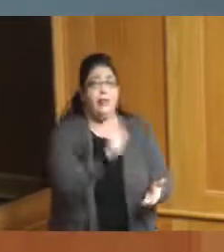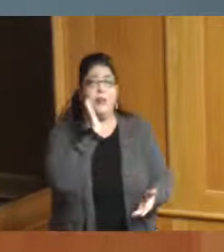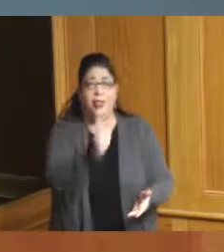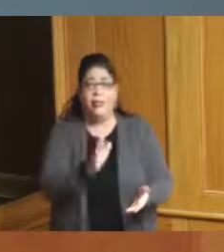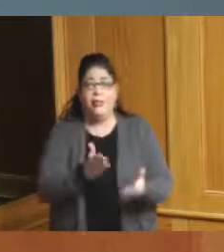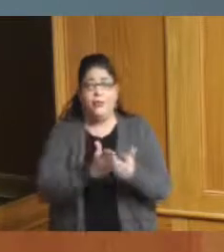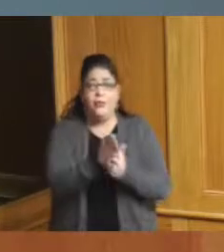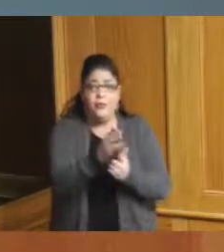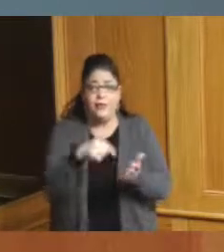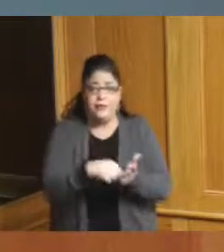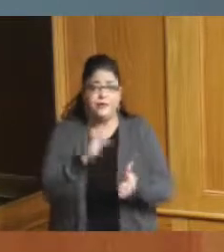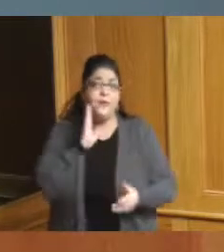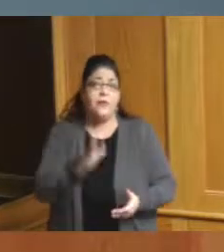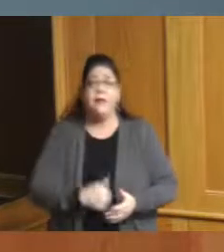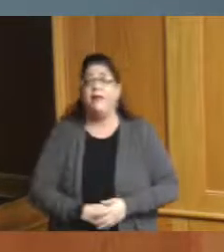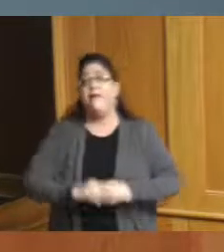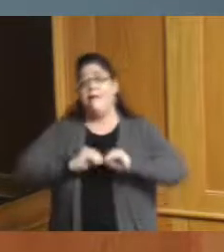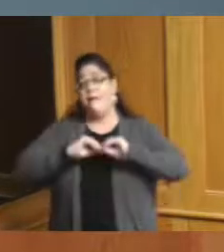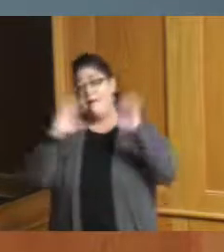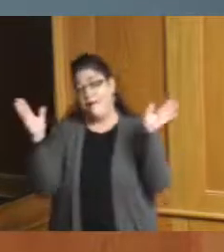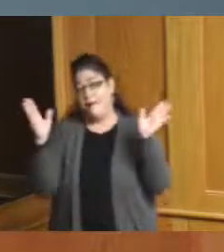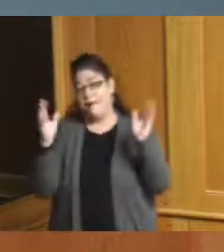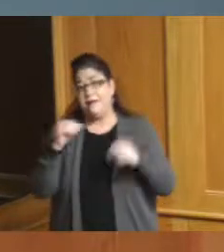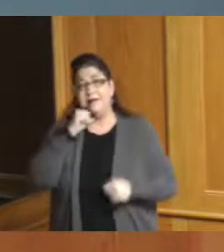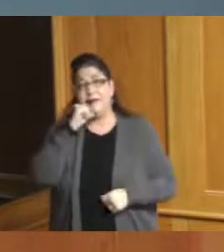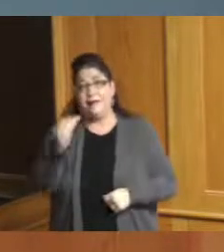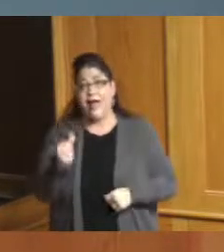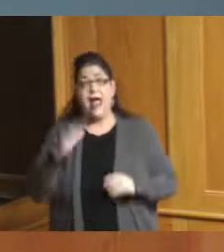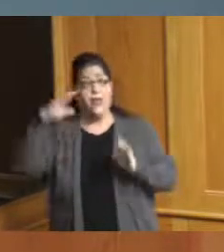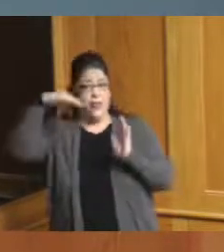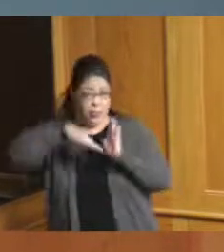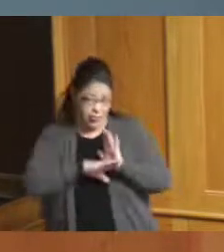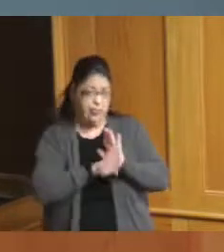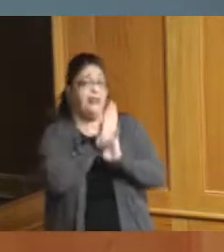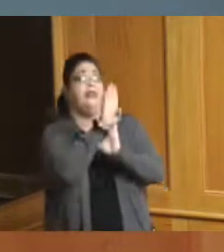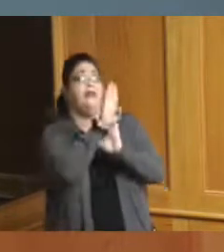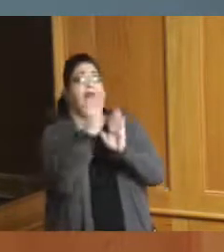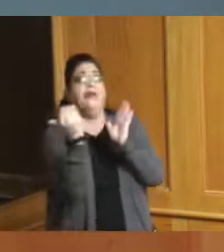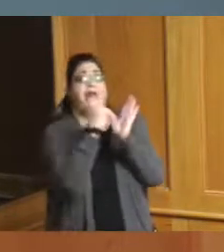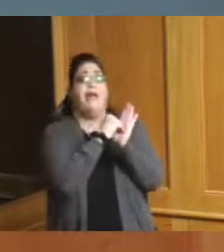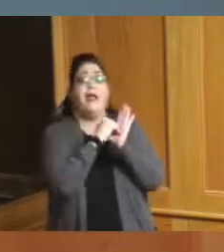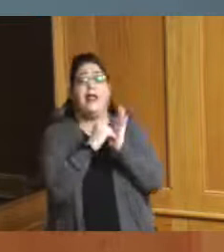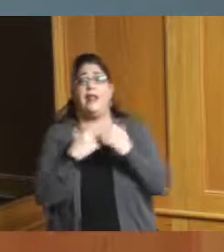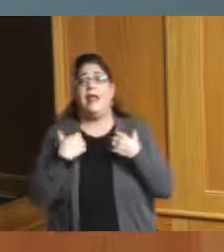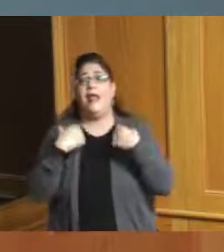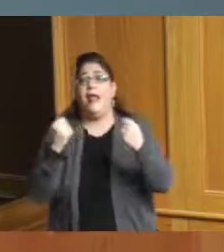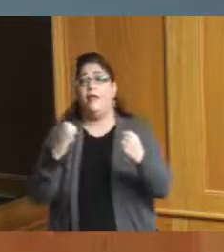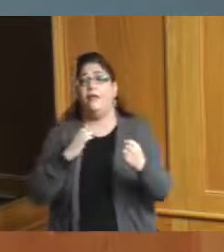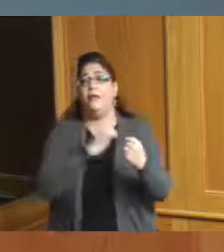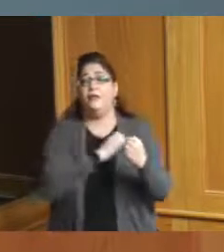is clearly not the case it has risen and our Health Commissioner Greg Kesterman will give